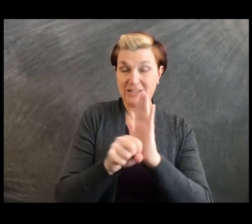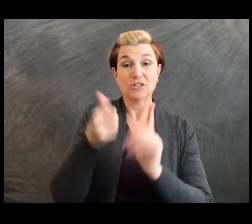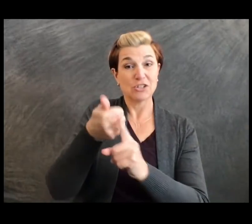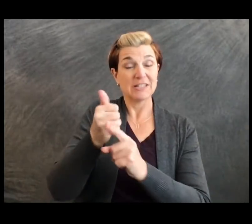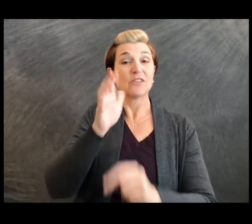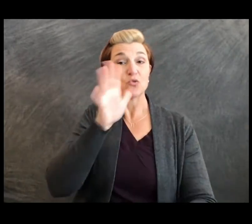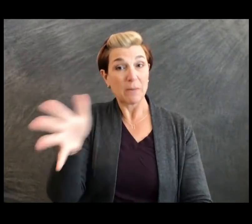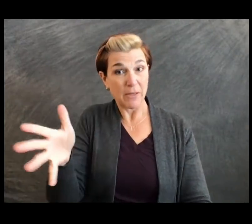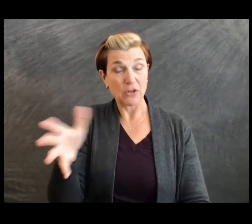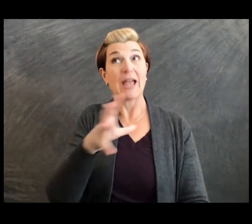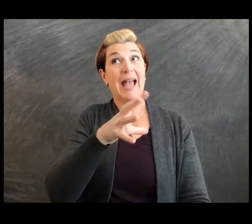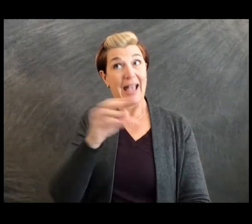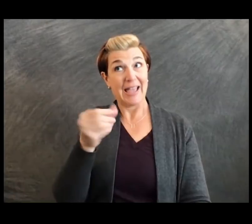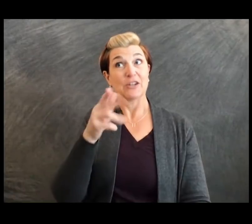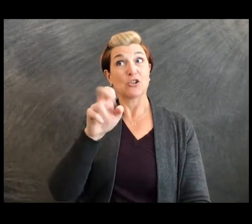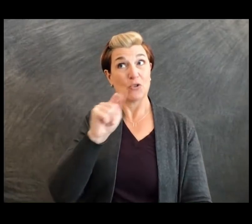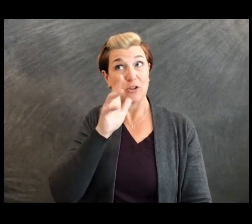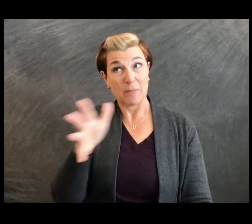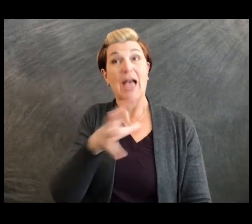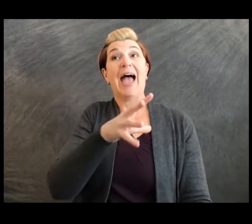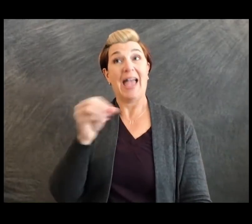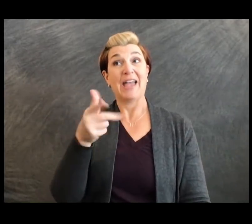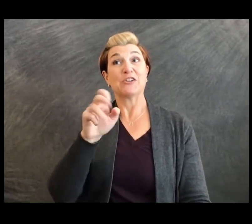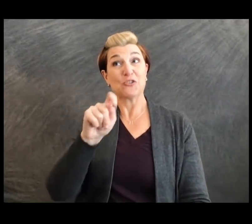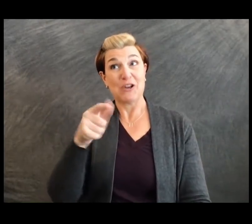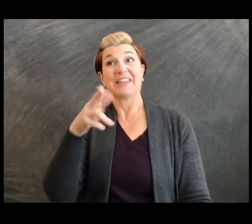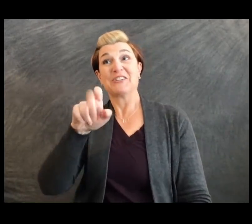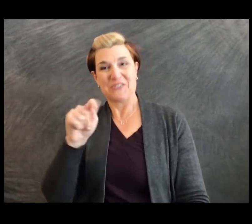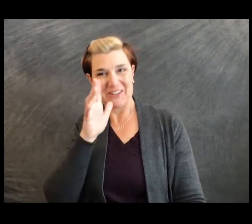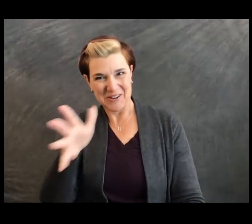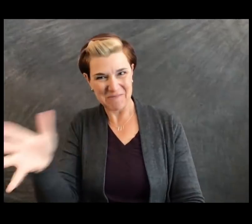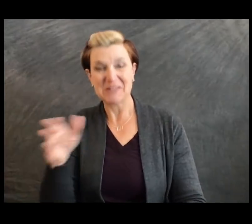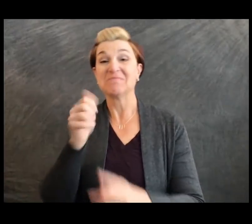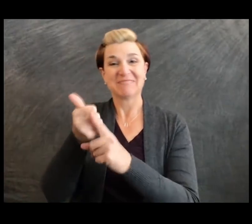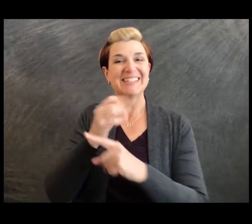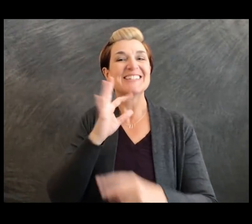grandmother 90 years young and she tested positive